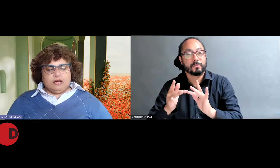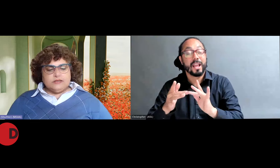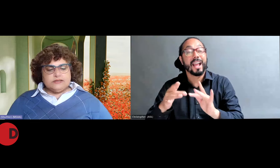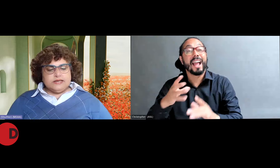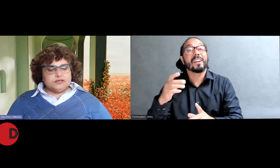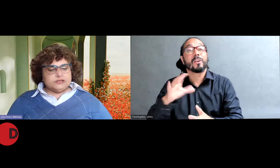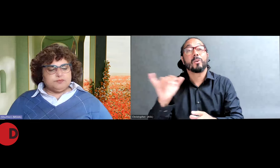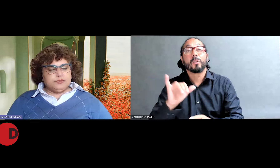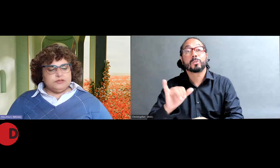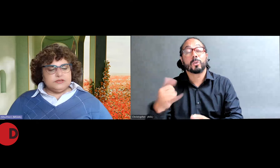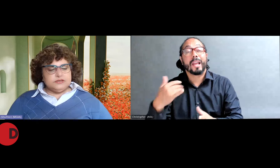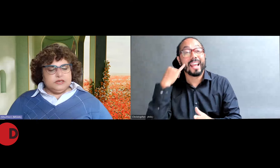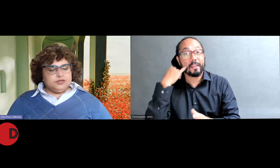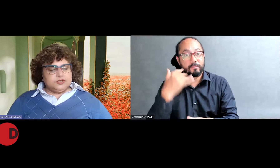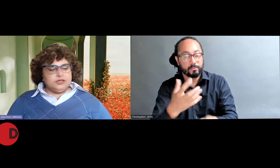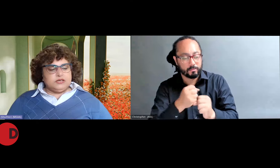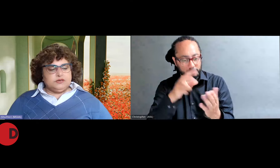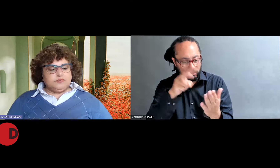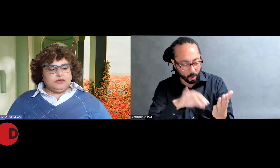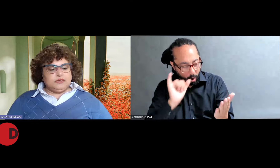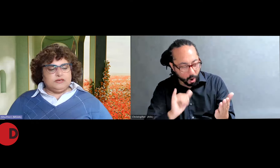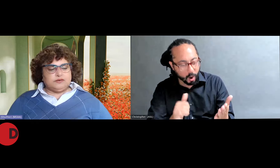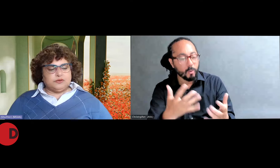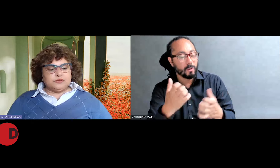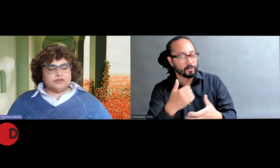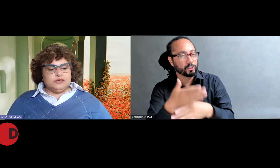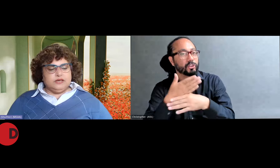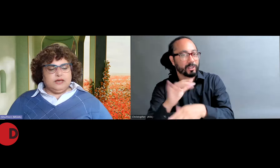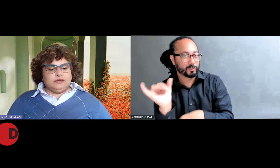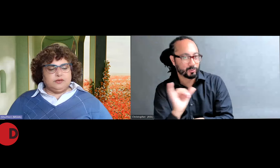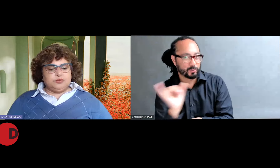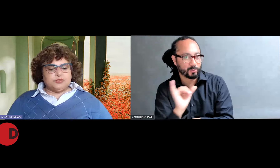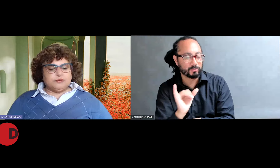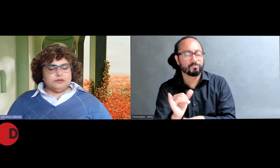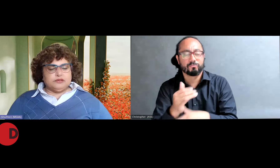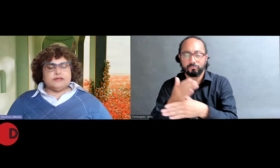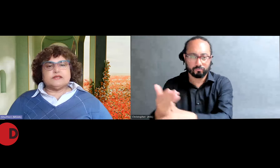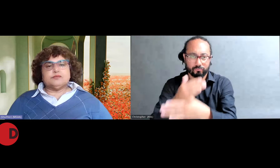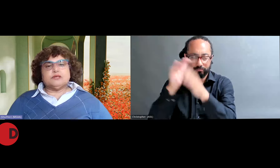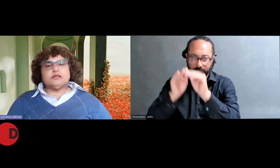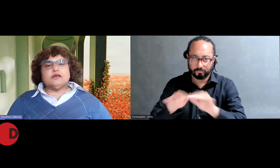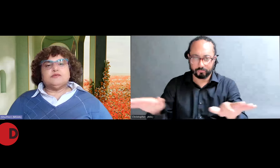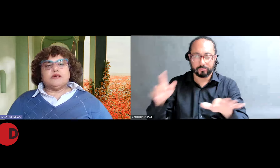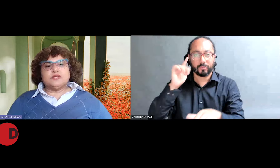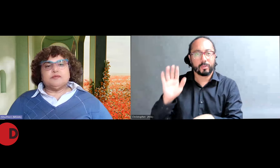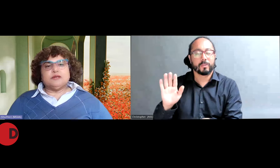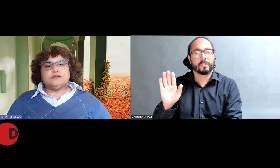page and asked that recipients share it with their networks and